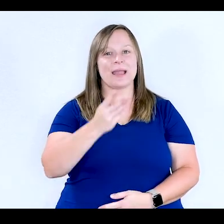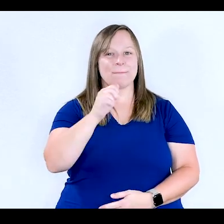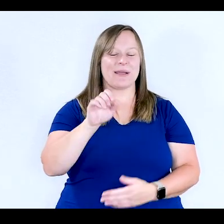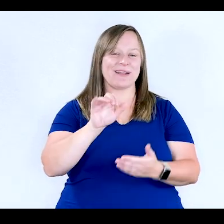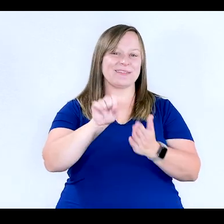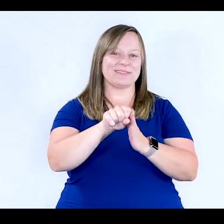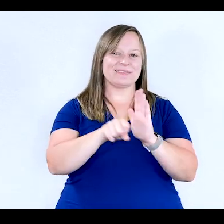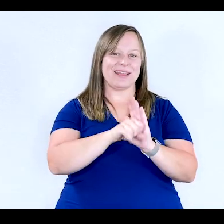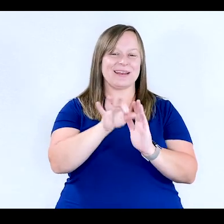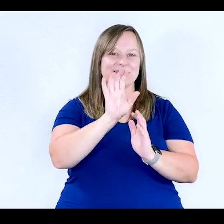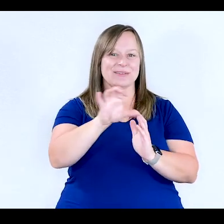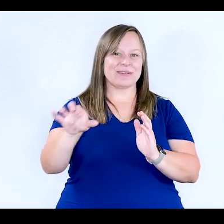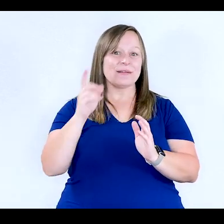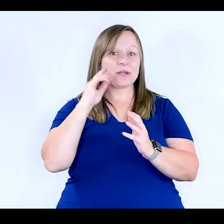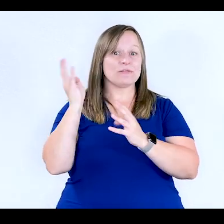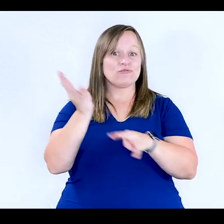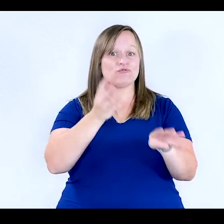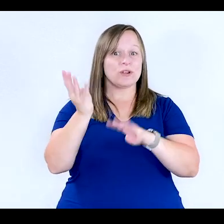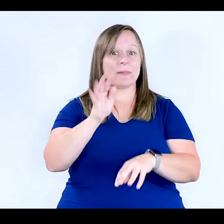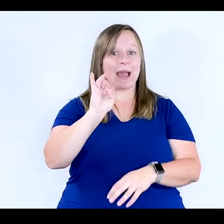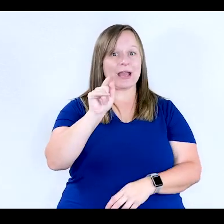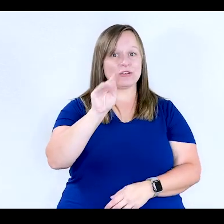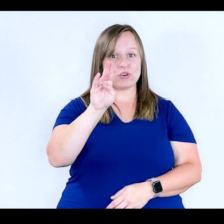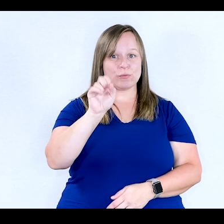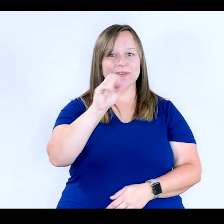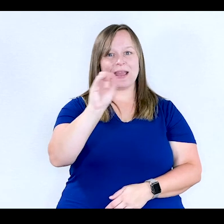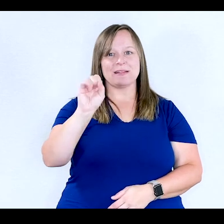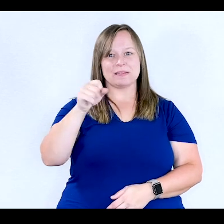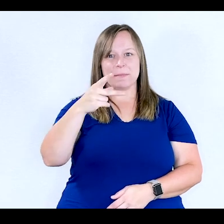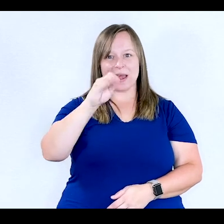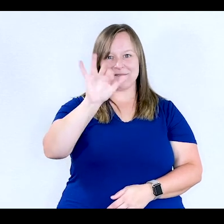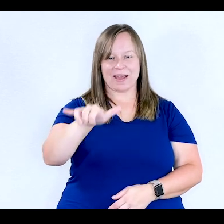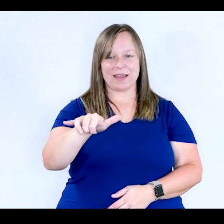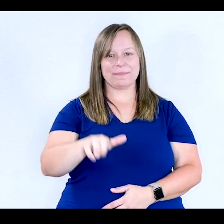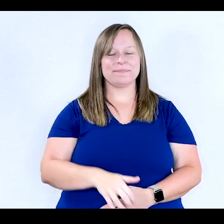Empire State of Rights: Closed Captioned is now streaming on iTunes and Spotify.